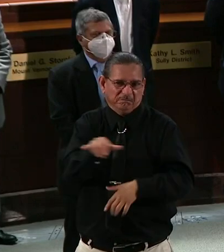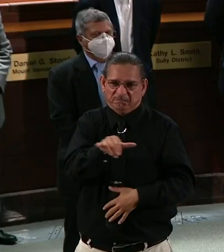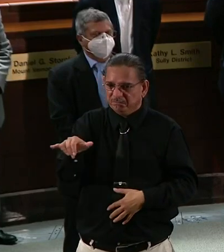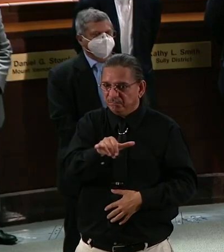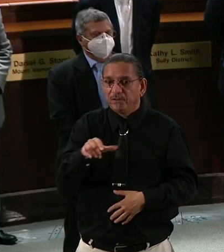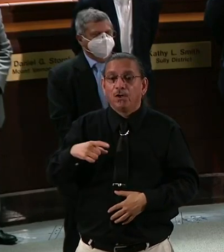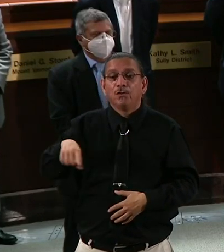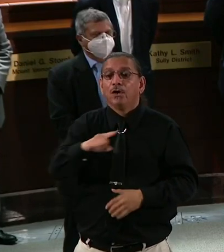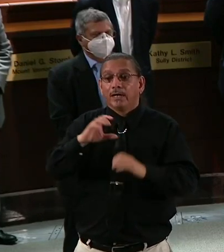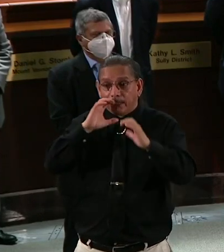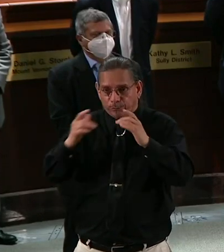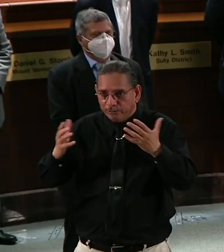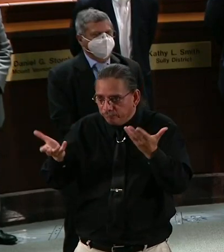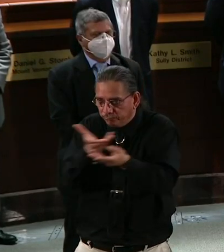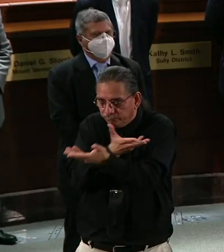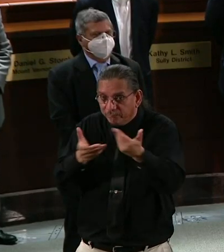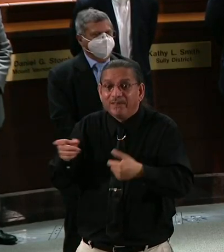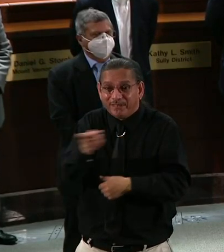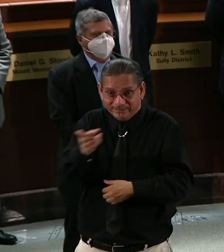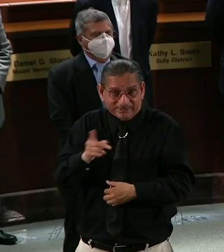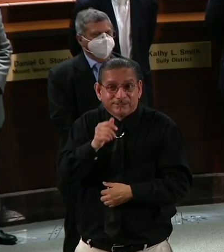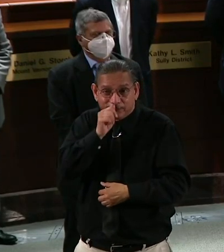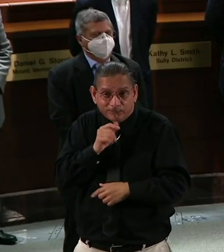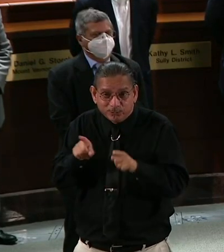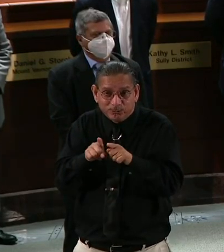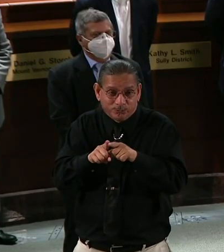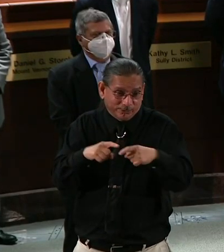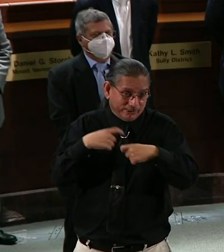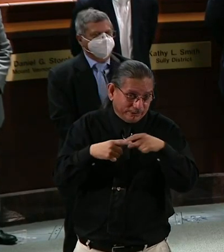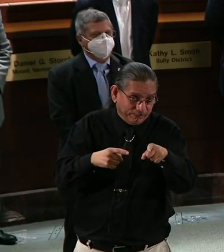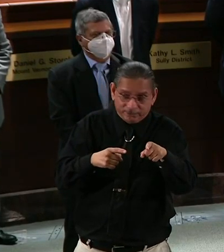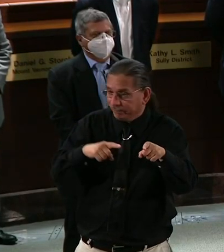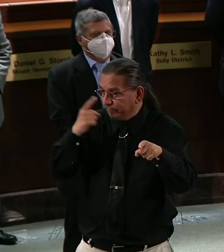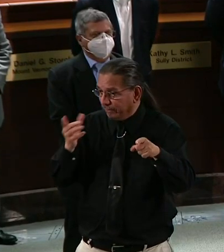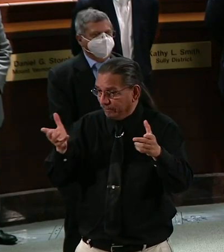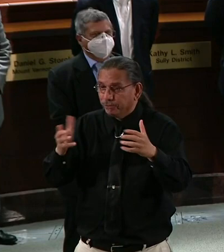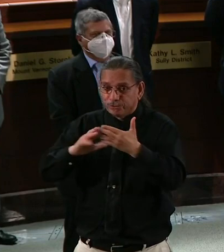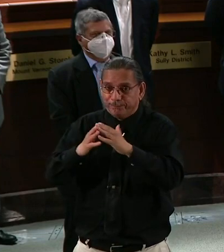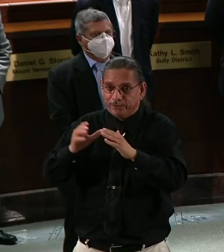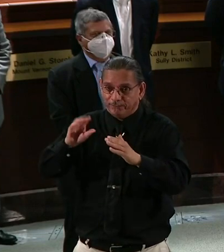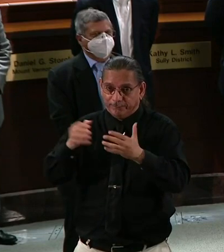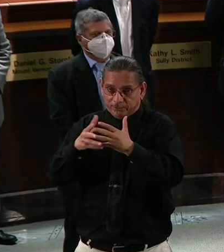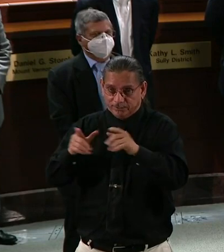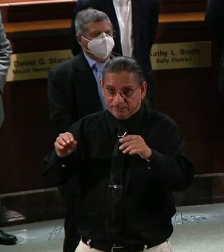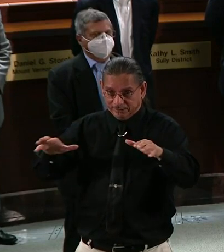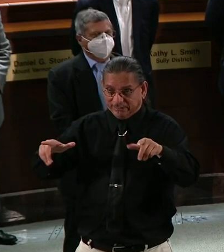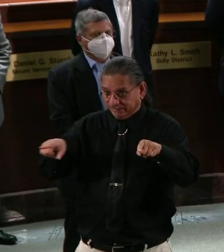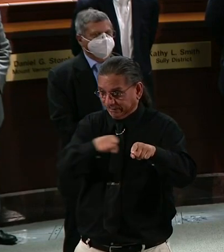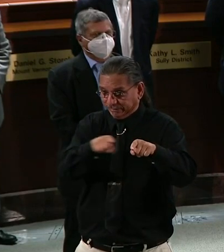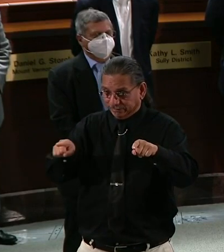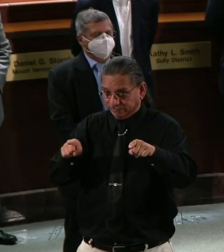SEND EACH. SOME OF THESE GO. UNIVERSE MOST YOUR AVAILABLE.